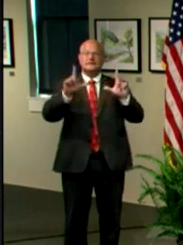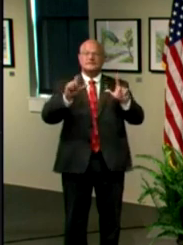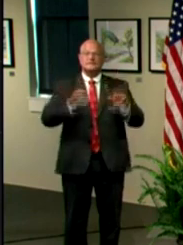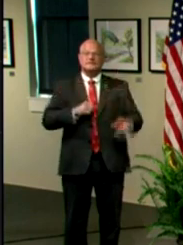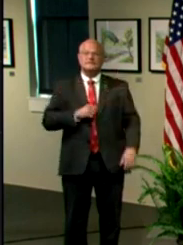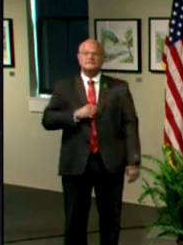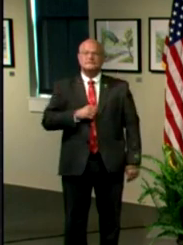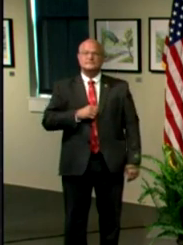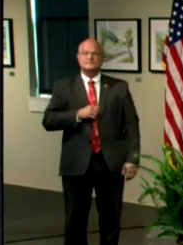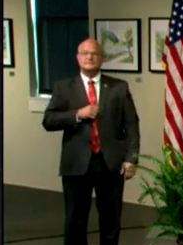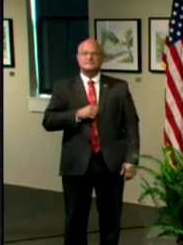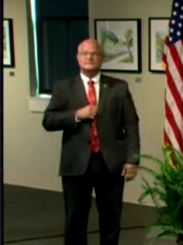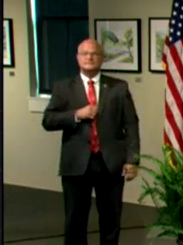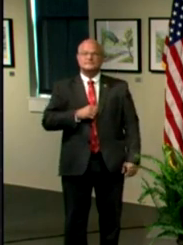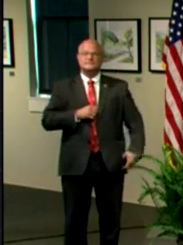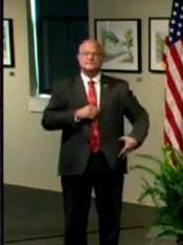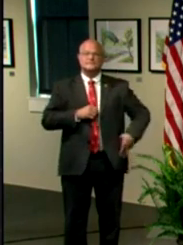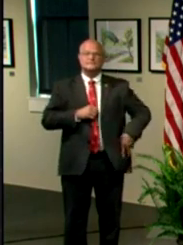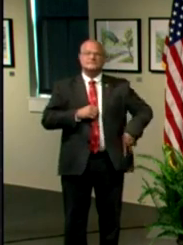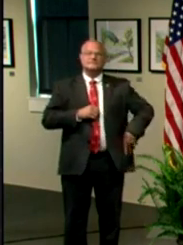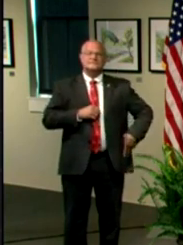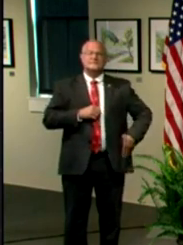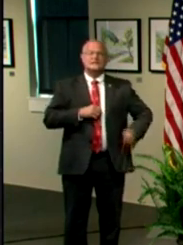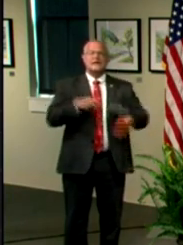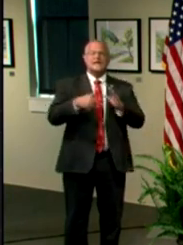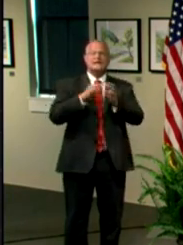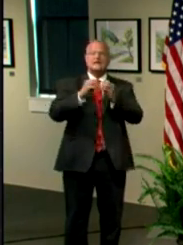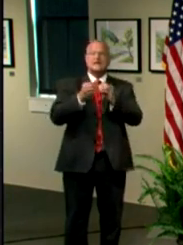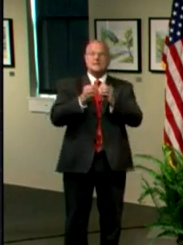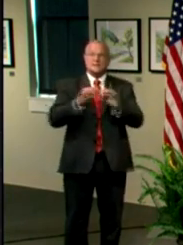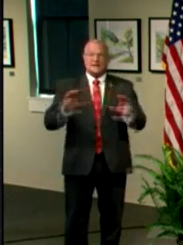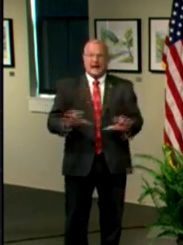THE SEVEN DAY ROLLING AVERAGE REPRESENTED BY THE ORANGE AND